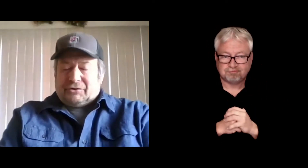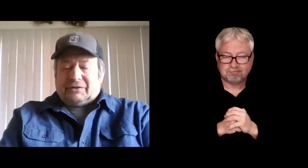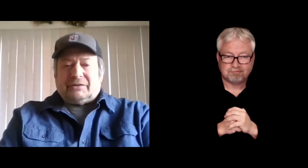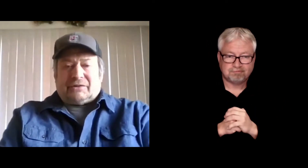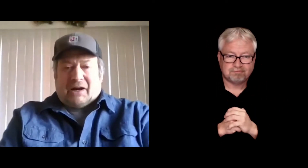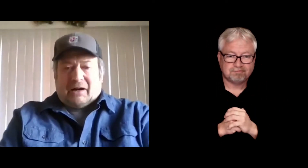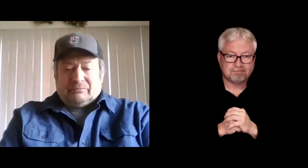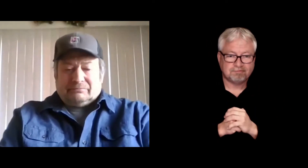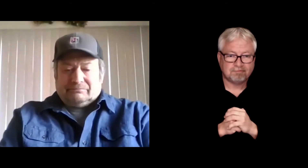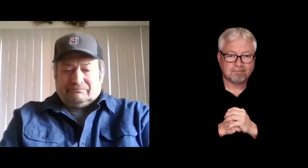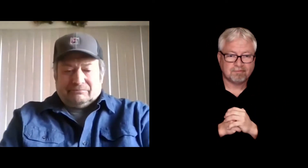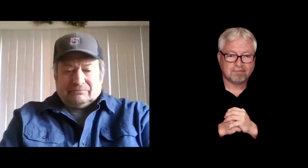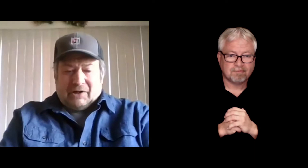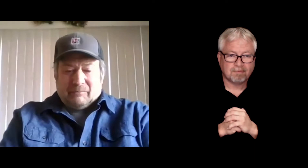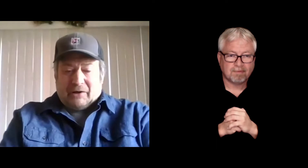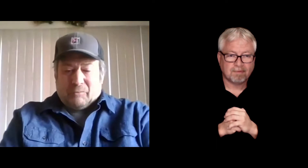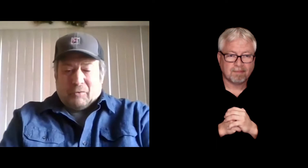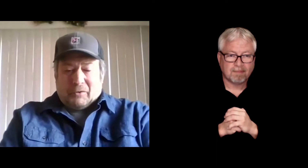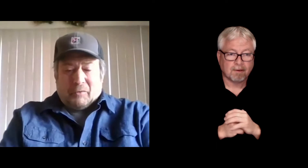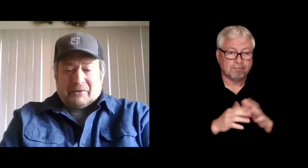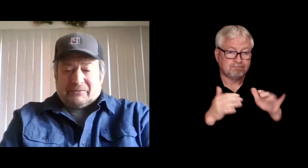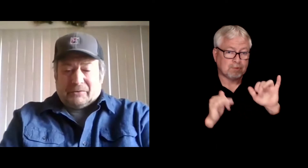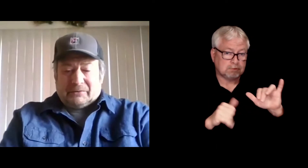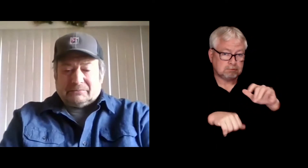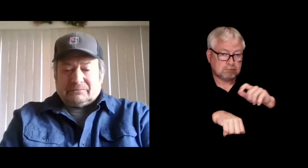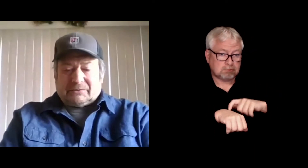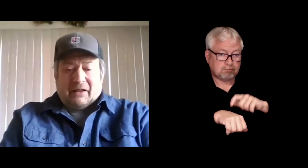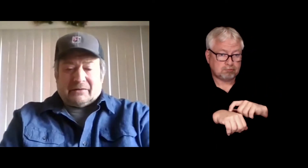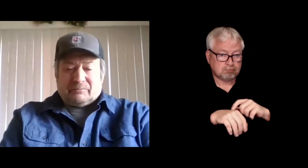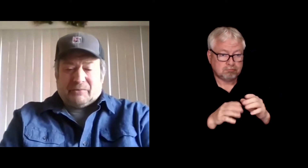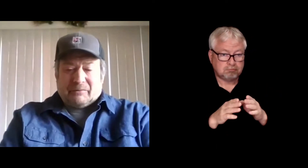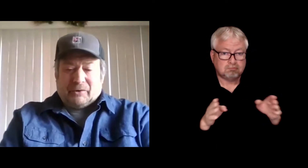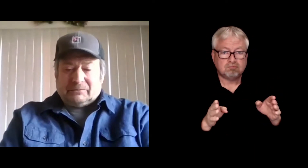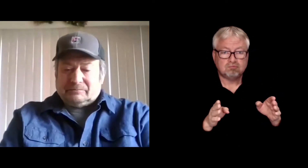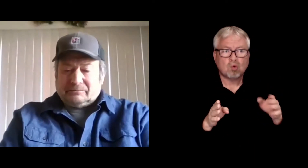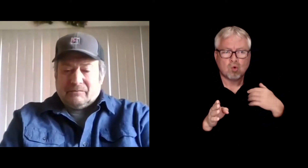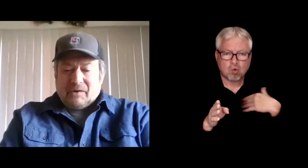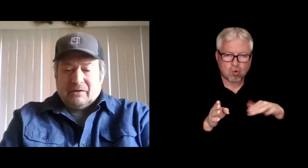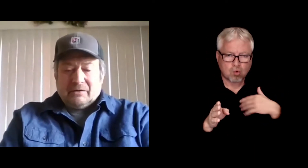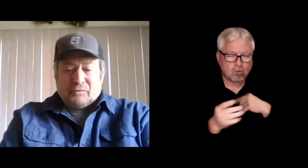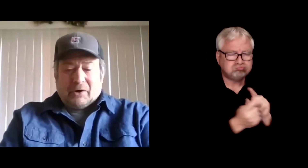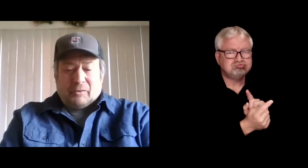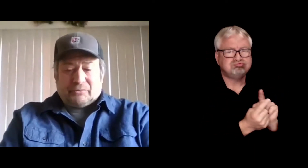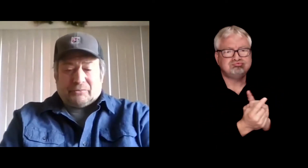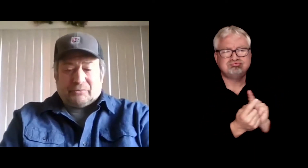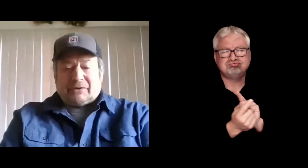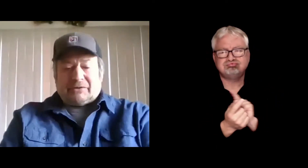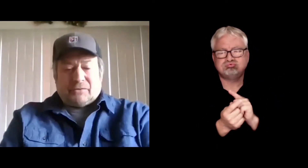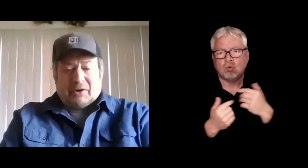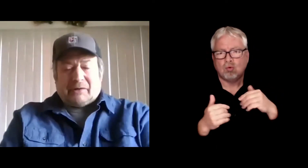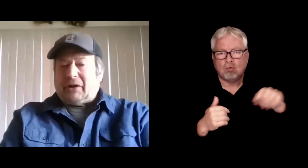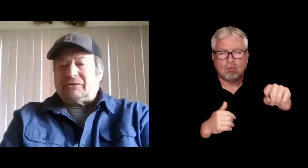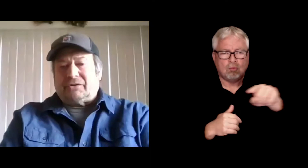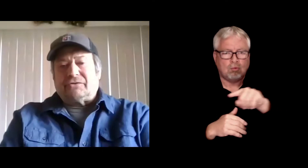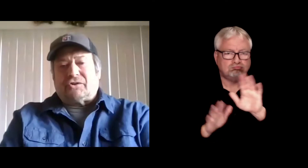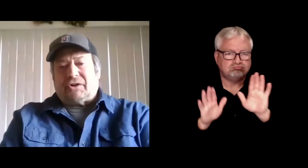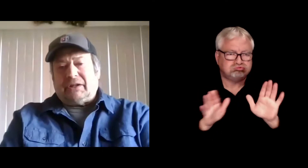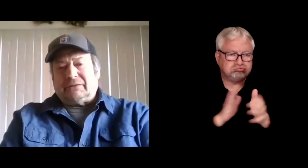During this time, I met more wonderful talented people who helped shape this 20 plus year journey